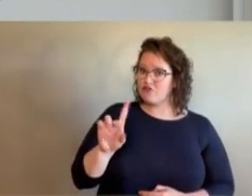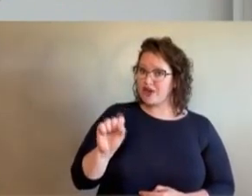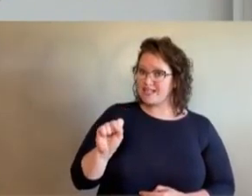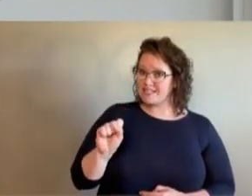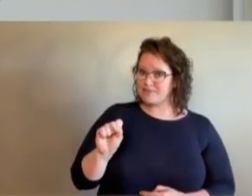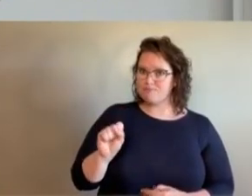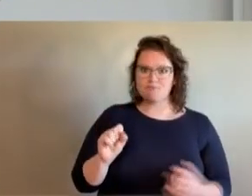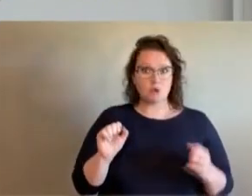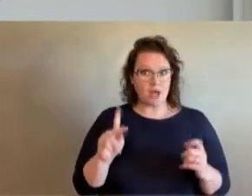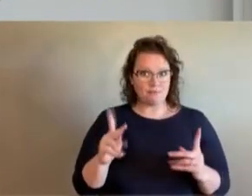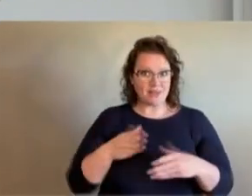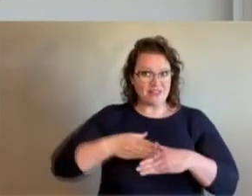"Sincerely, friends."